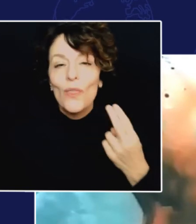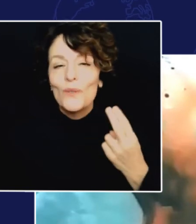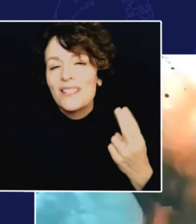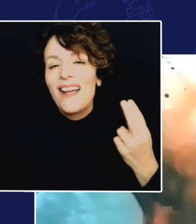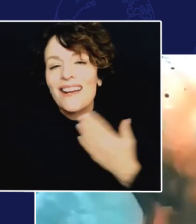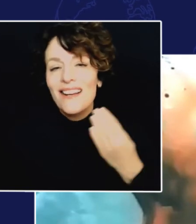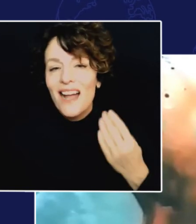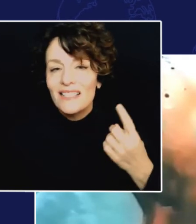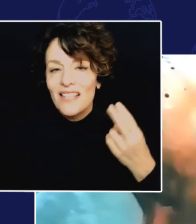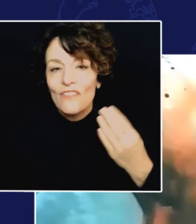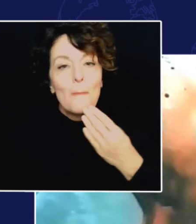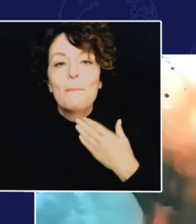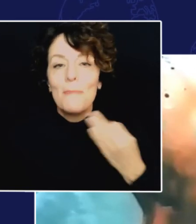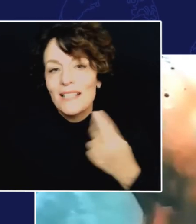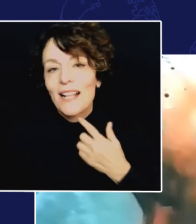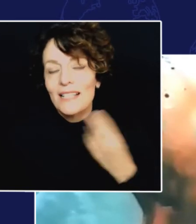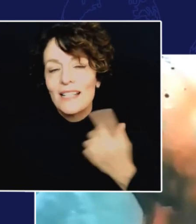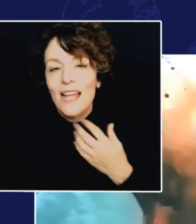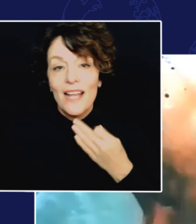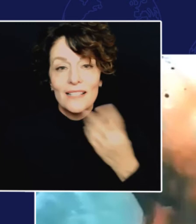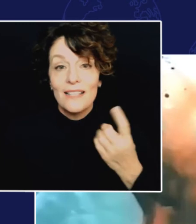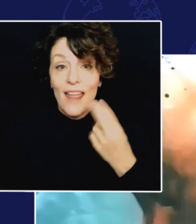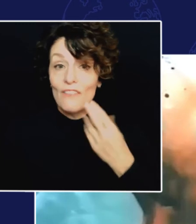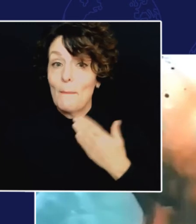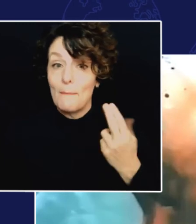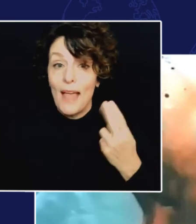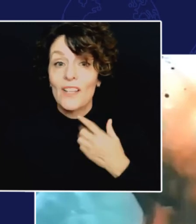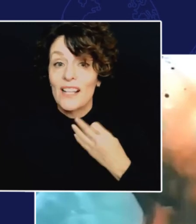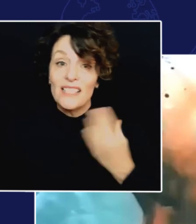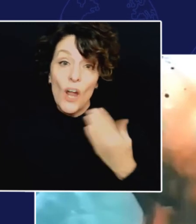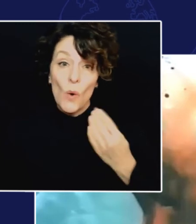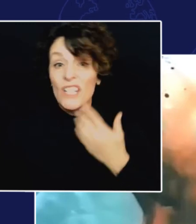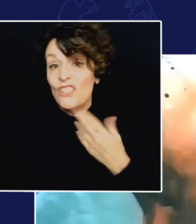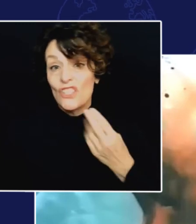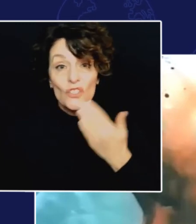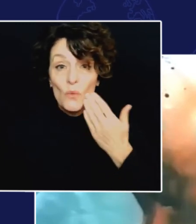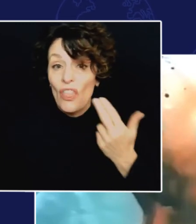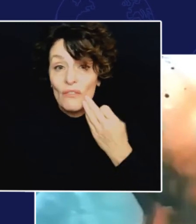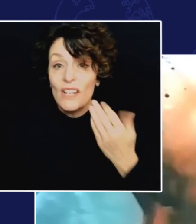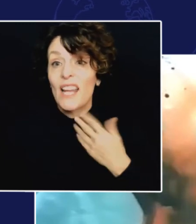as well, and so those kind of base classes. And then, like I said, heavy math classes. I only took two,